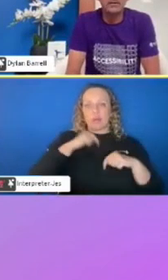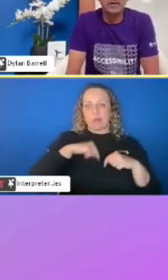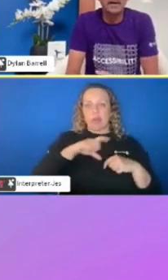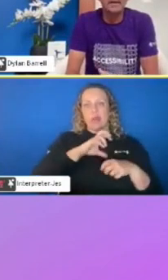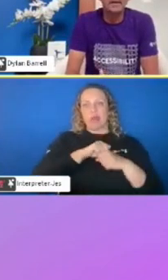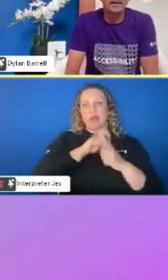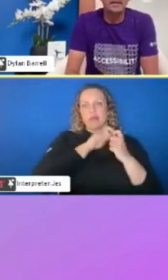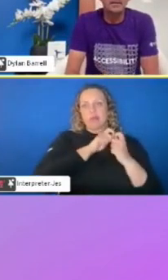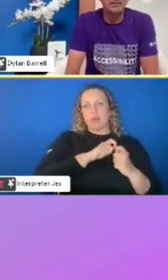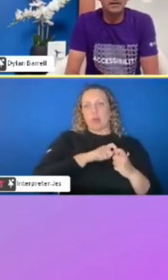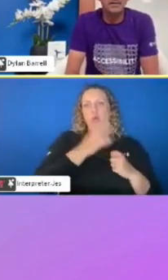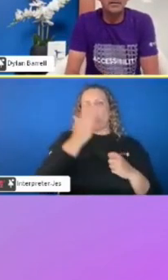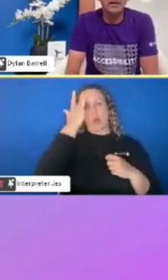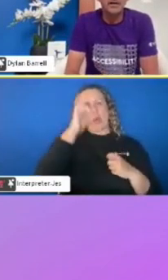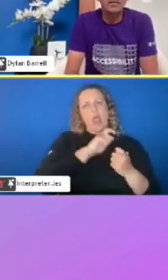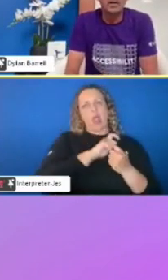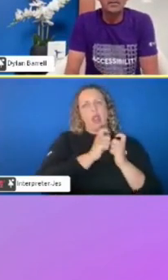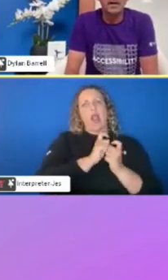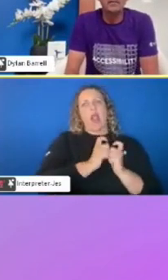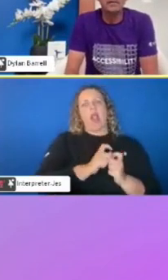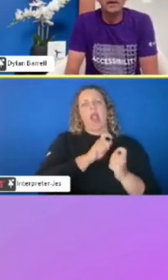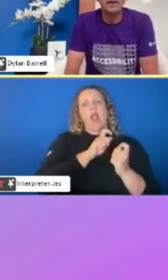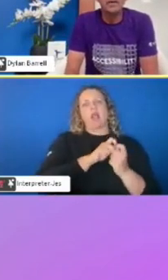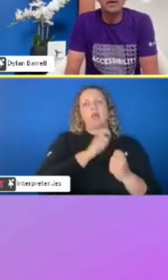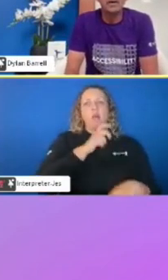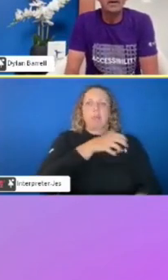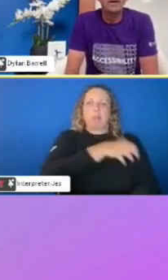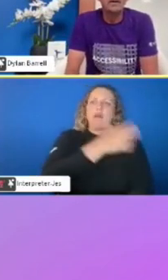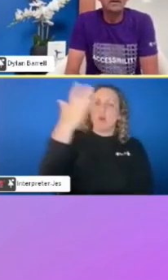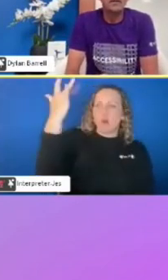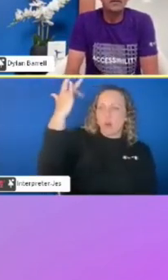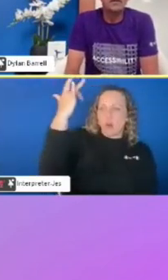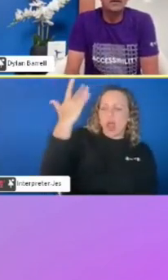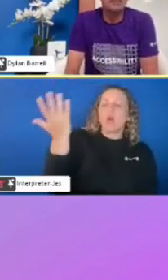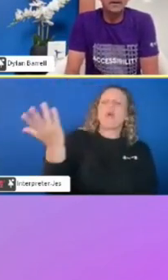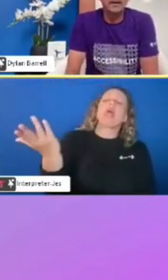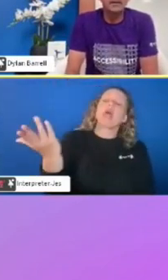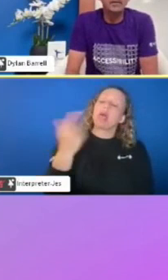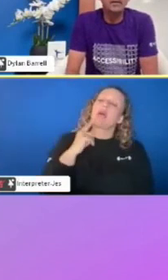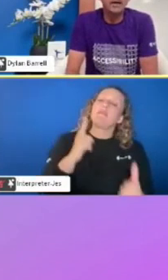Why is this custom component so powerful? Well, the first example I'd like to give you